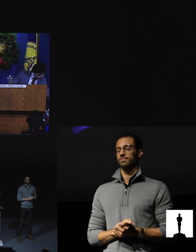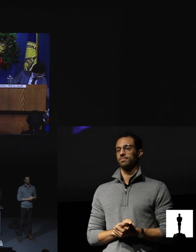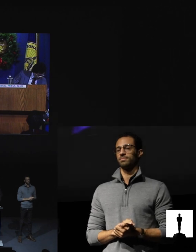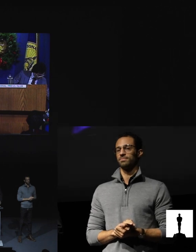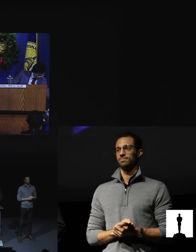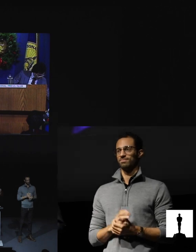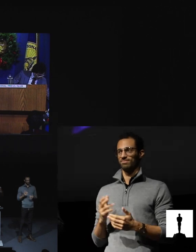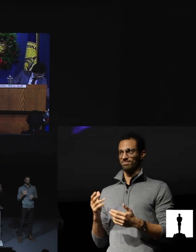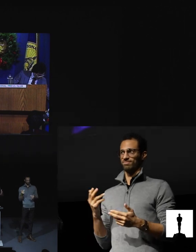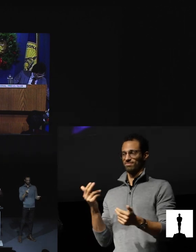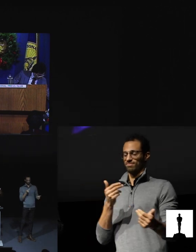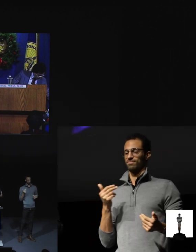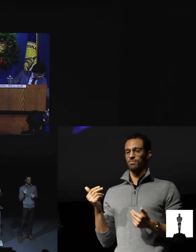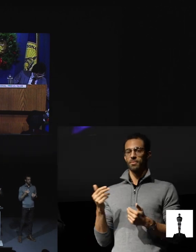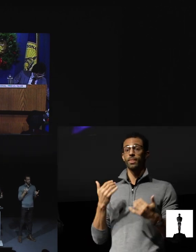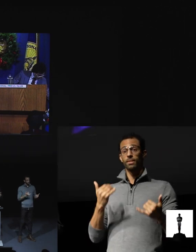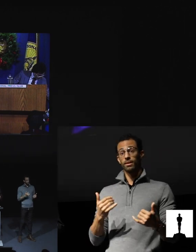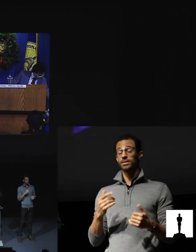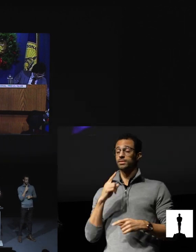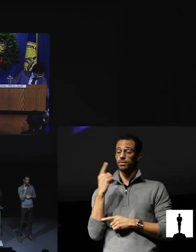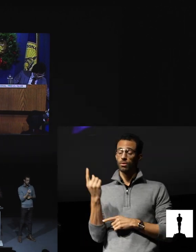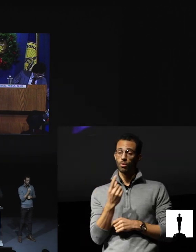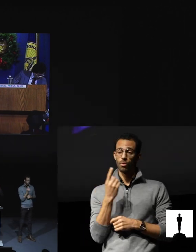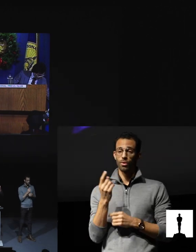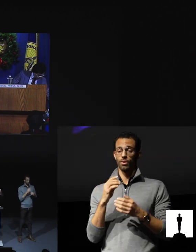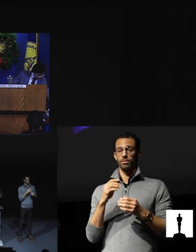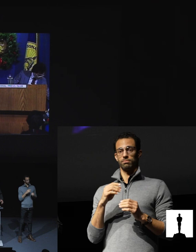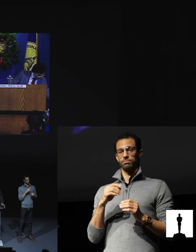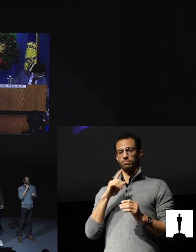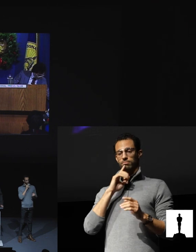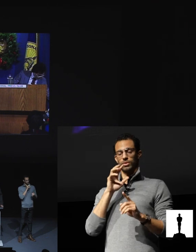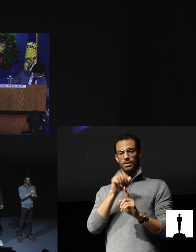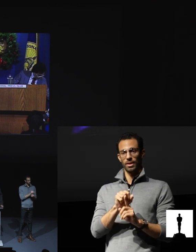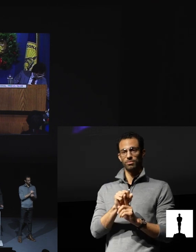Michael Gillespie This is the only recorded record of Baldwin almost speaking about Spike